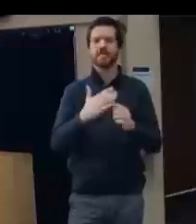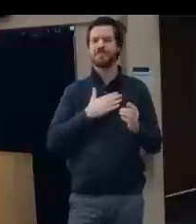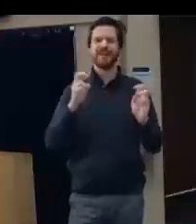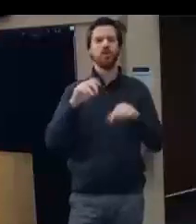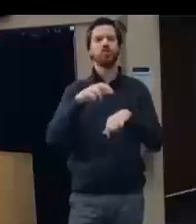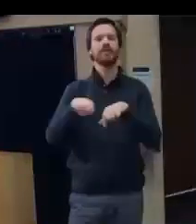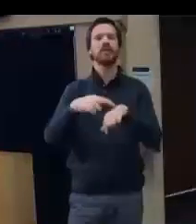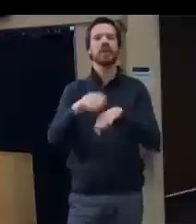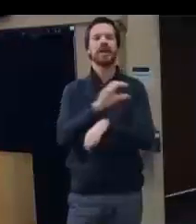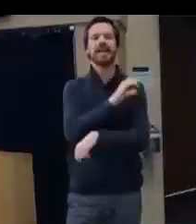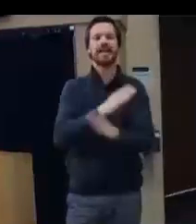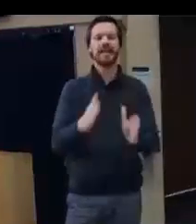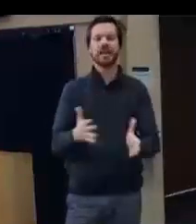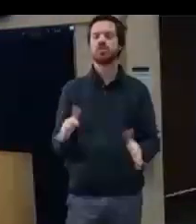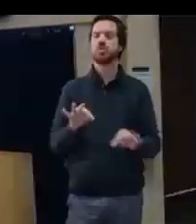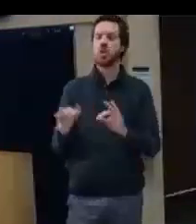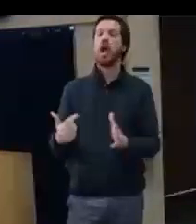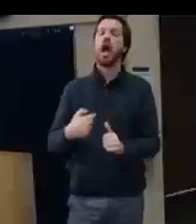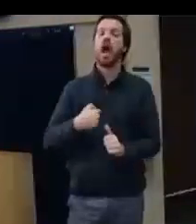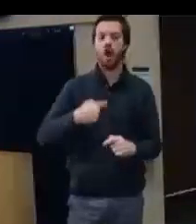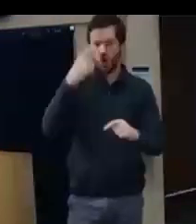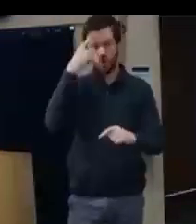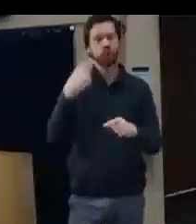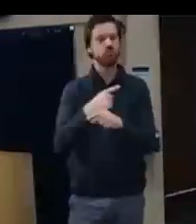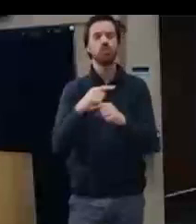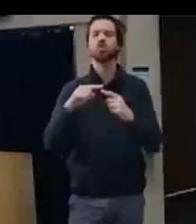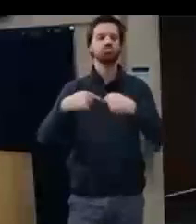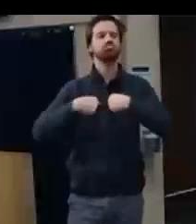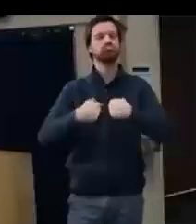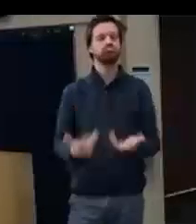clinicians to let them know what I thought was appropriate to see me and I always Define myself